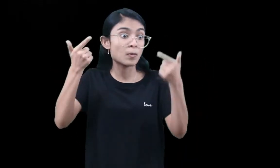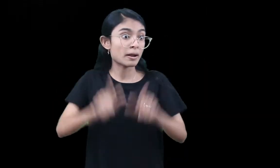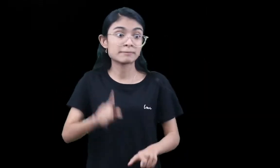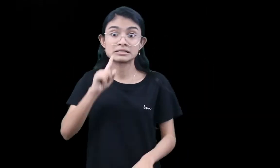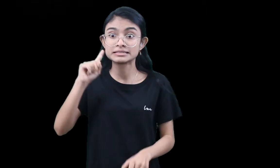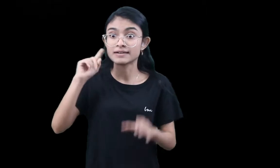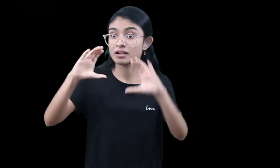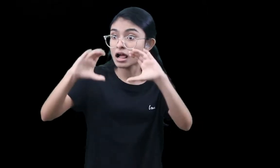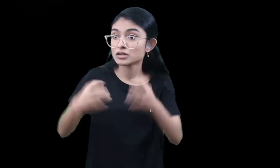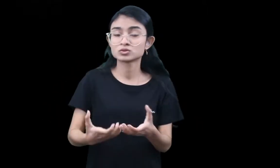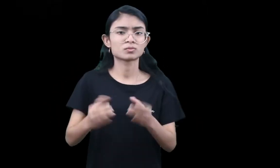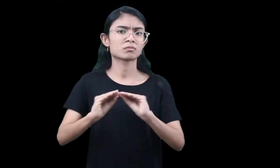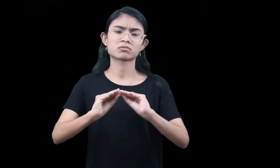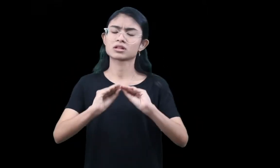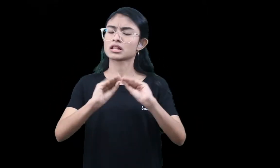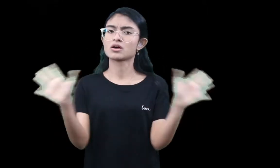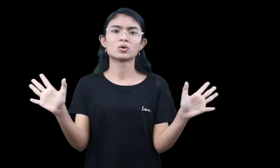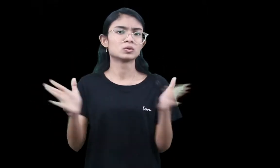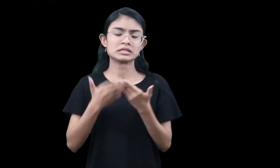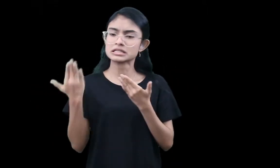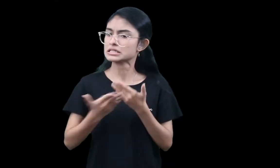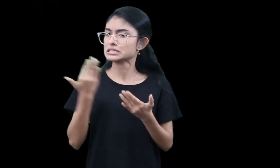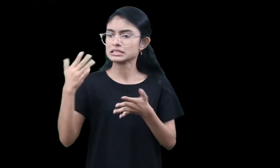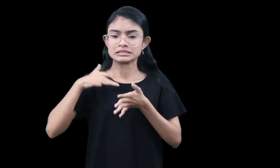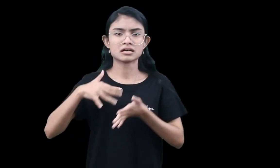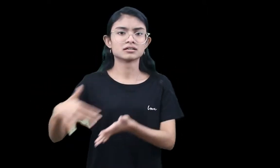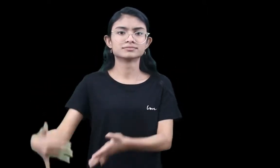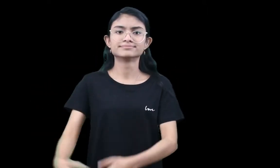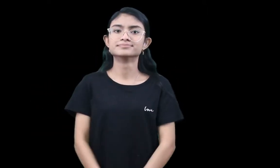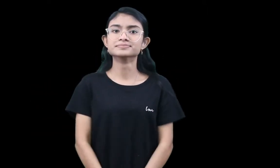A classroom where everyone knows sign language makes learning way easier.